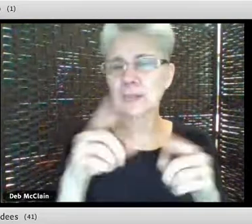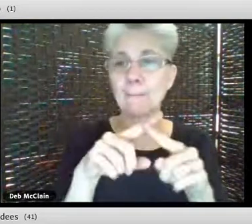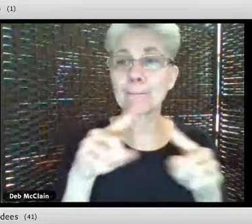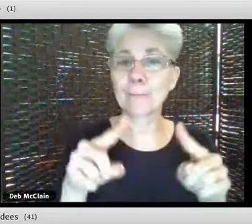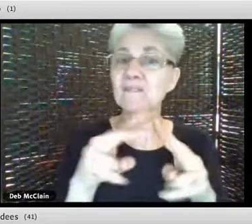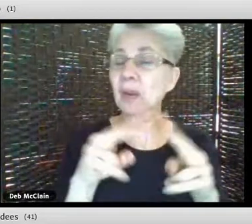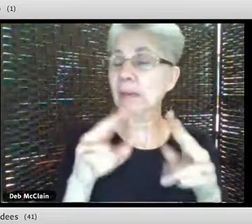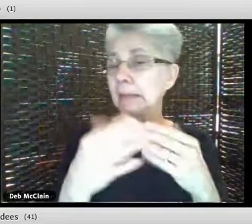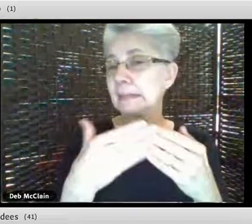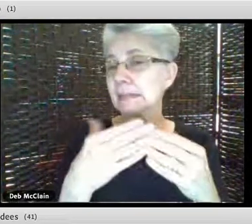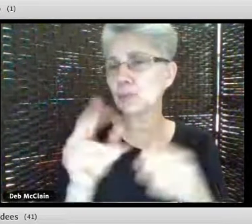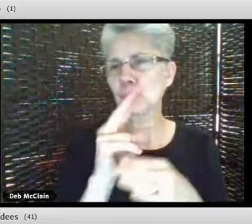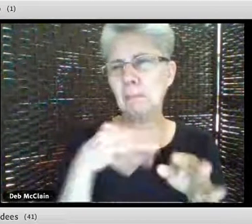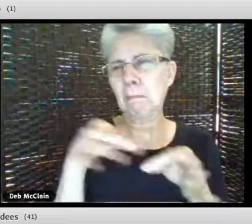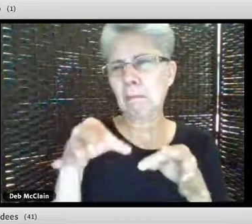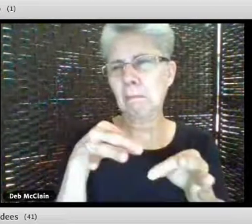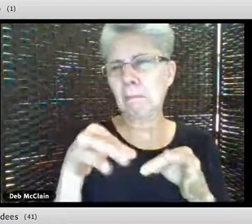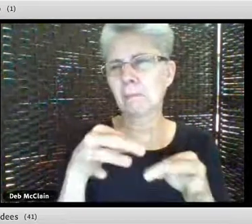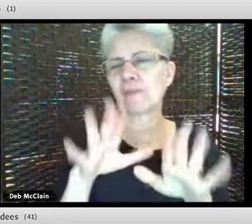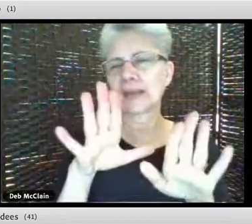if they're more technical, like cloud or analytics,